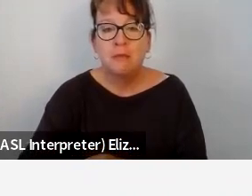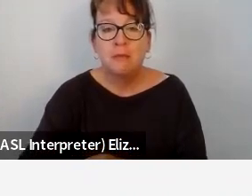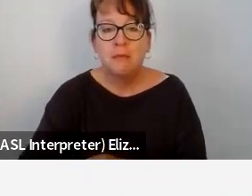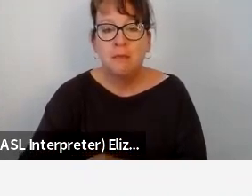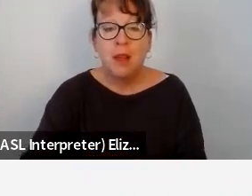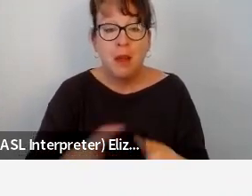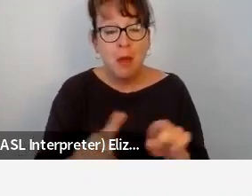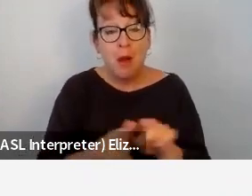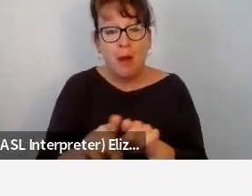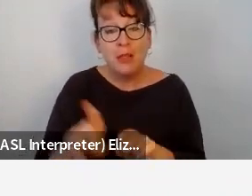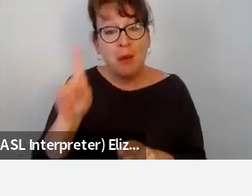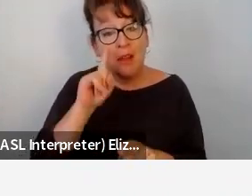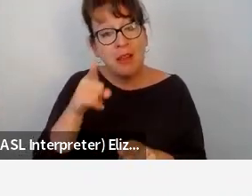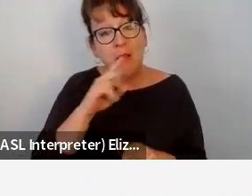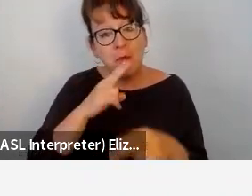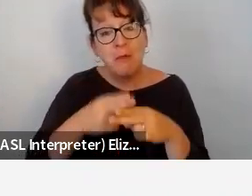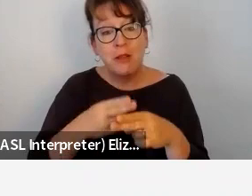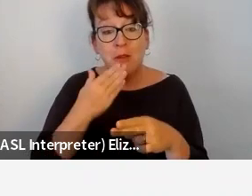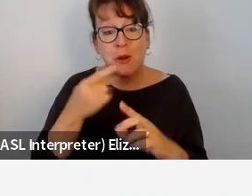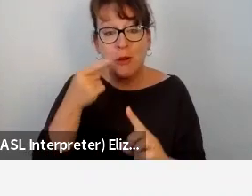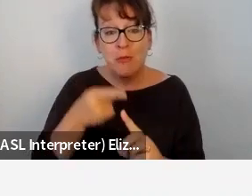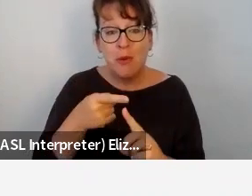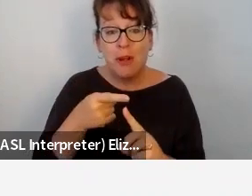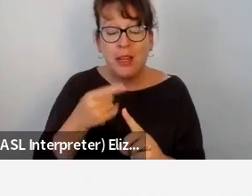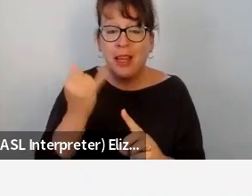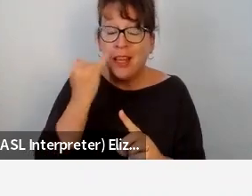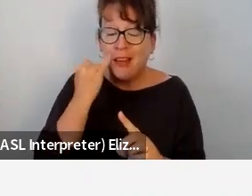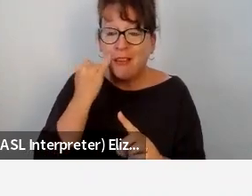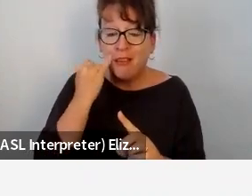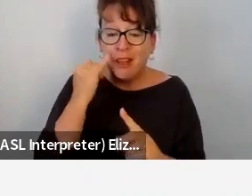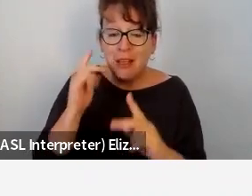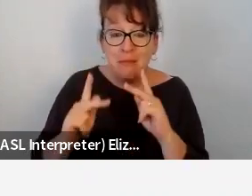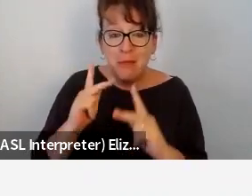though, is for anyone who comes to apply for a planning grant, that you must have some plan to